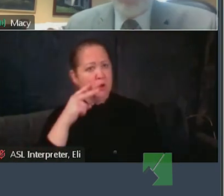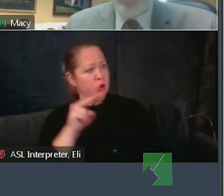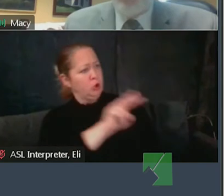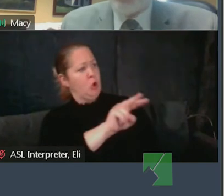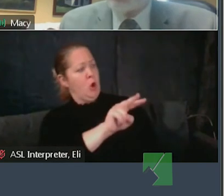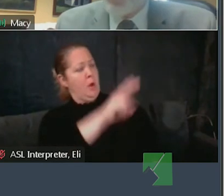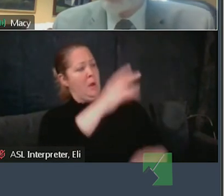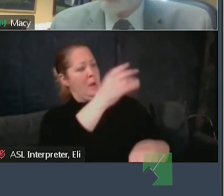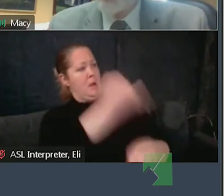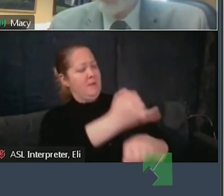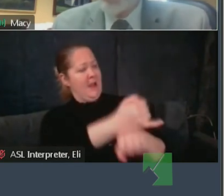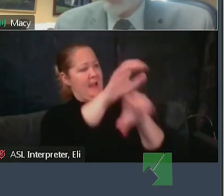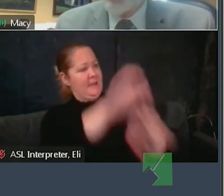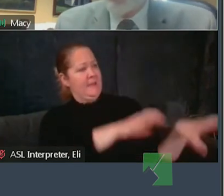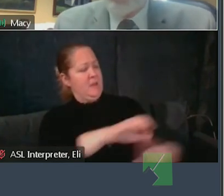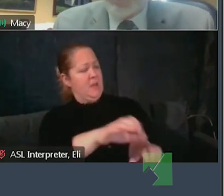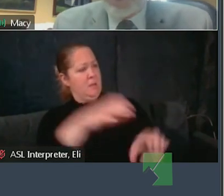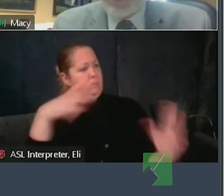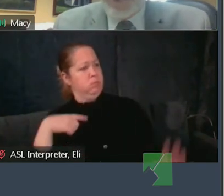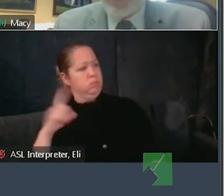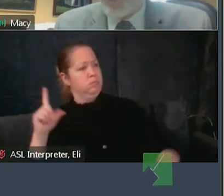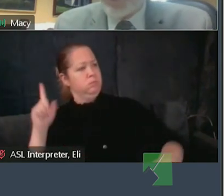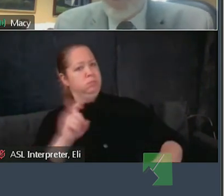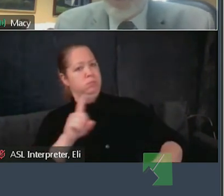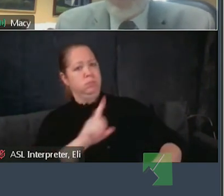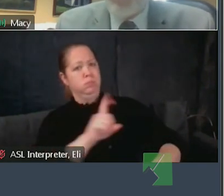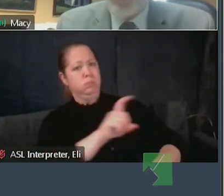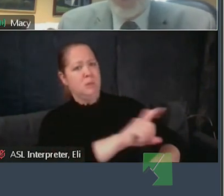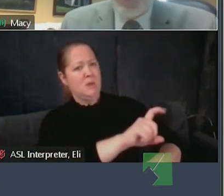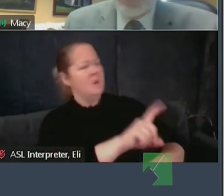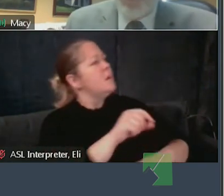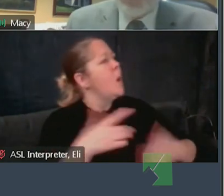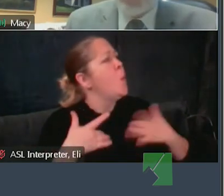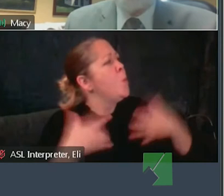She went over there and spoke to a worker on the site. And what's going on on the worker said,